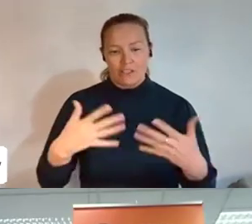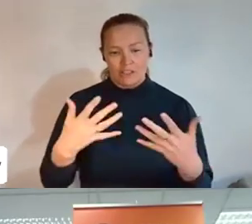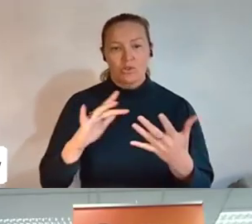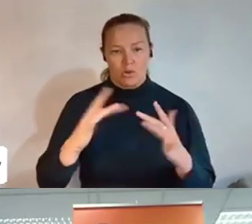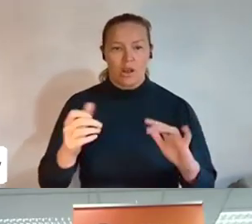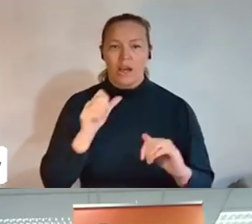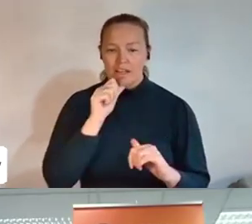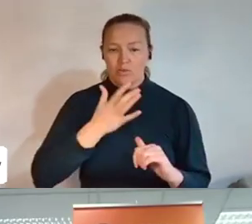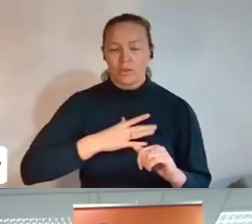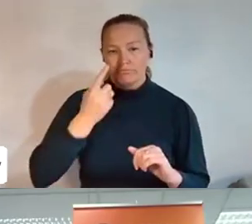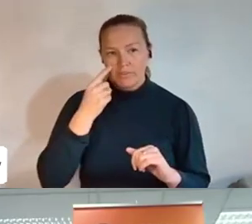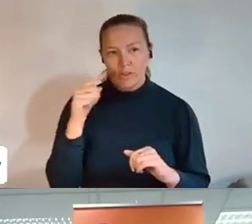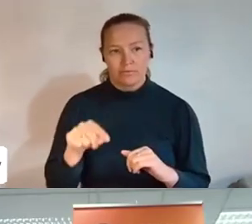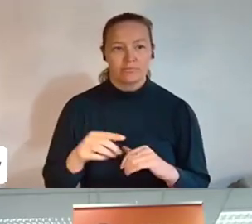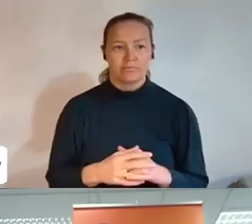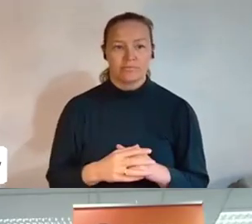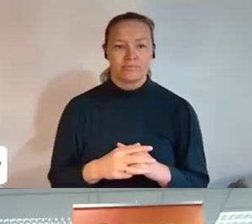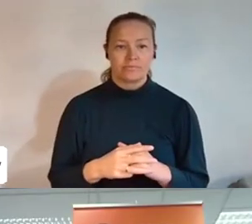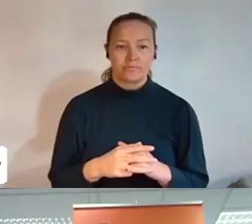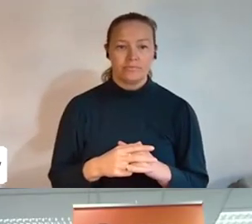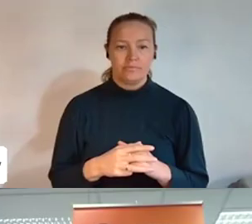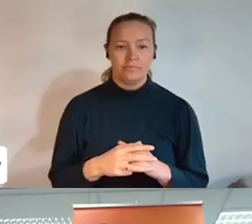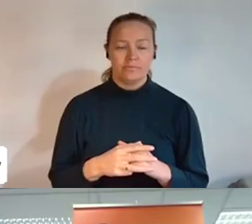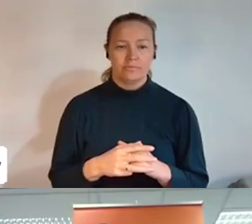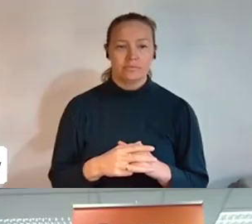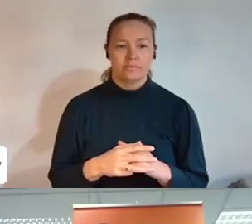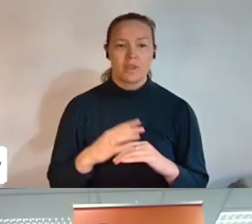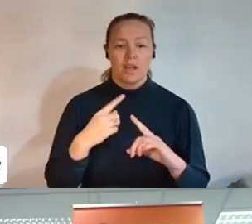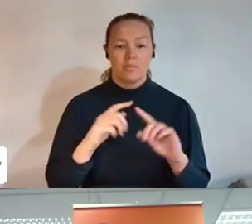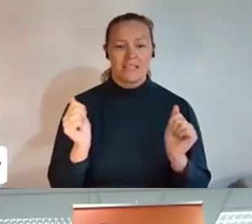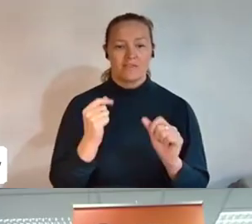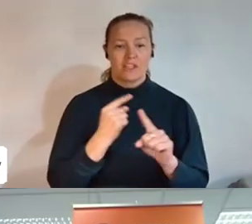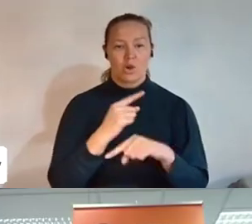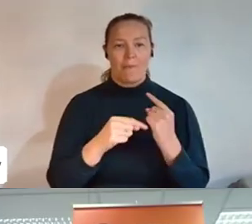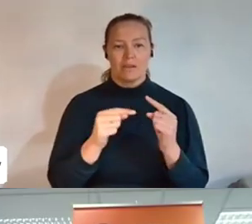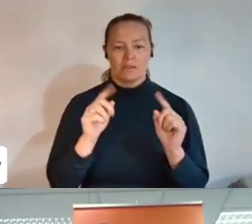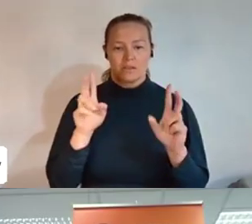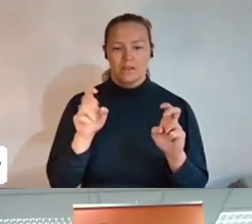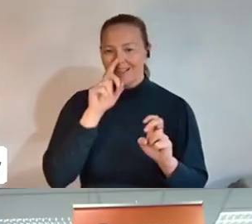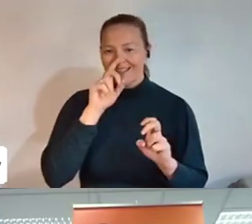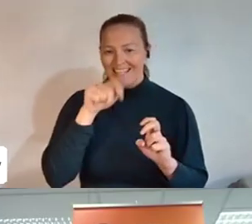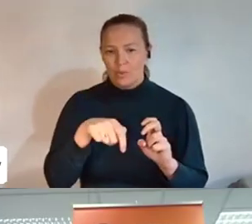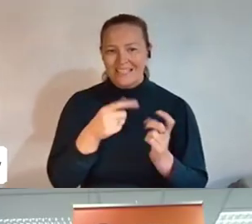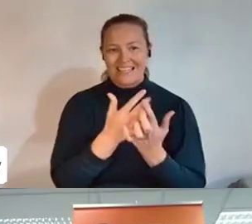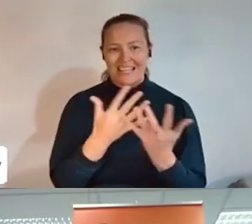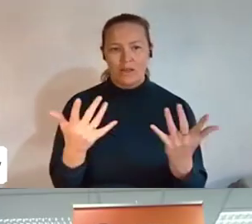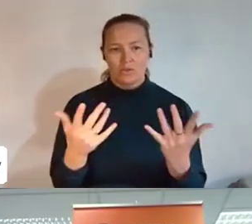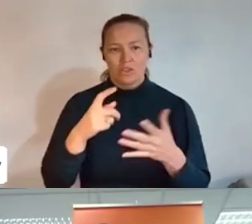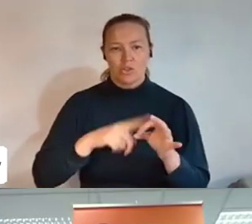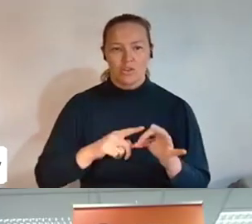it out. I also did talk about the Kiwis Count survey which is a Public Service Commission